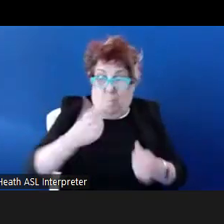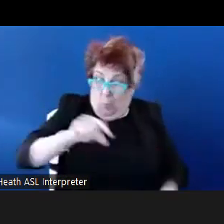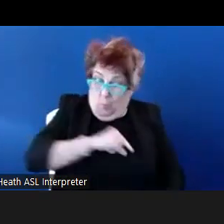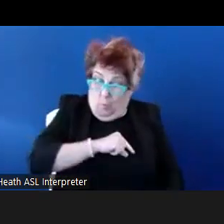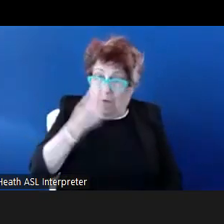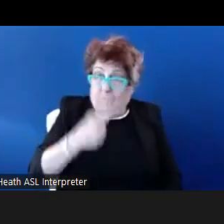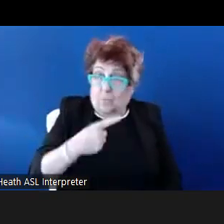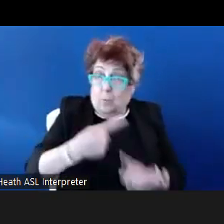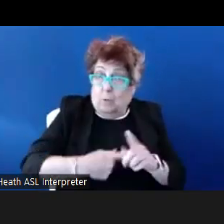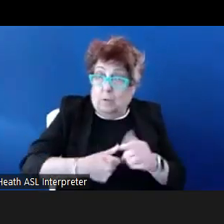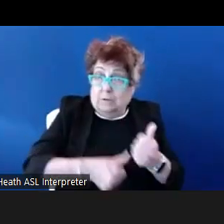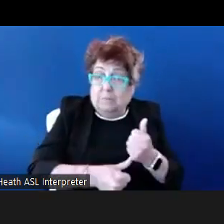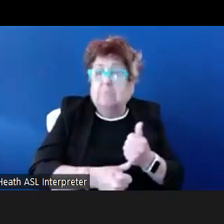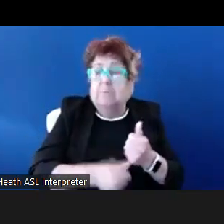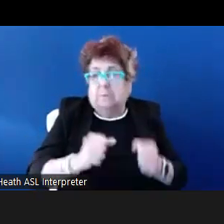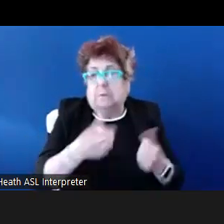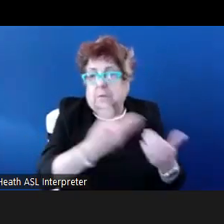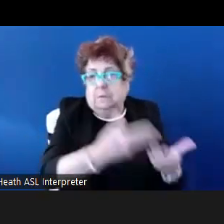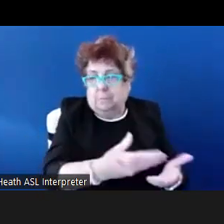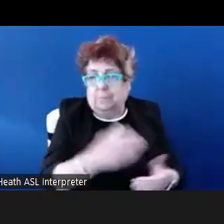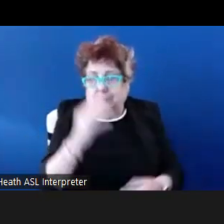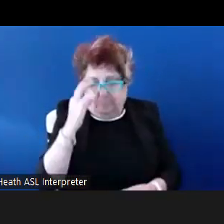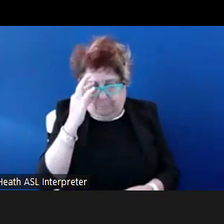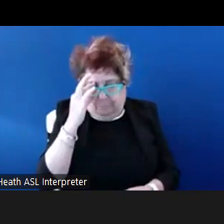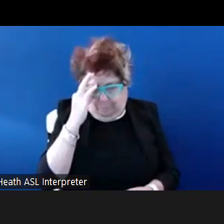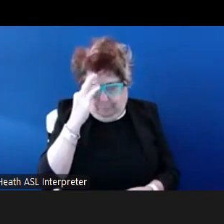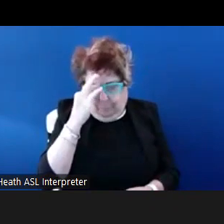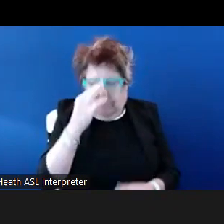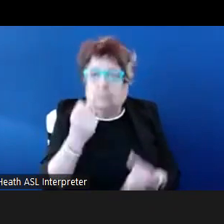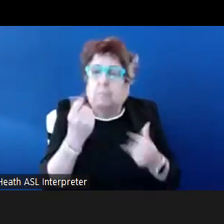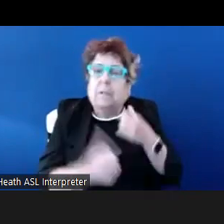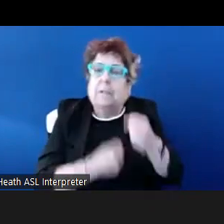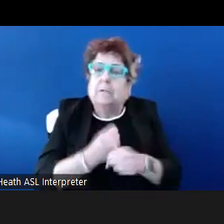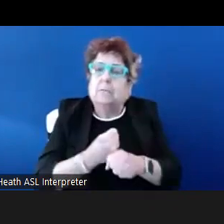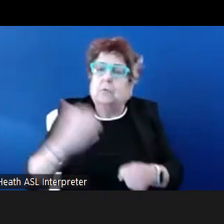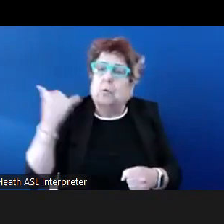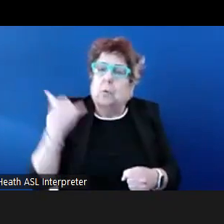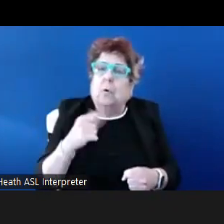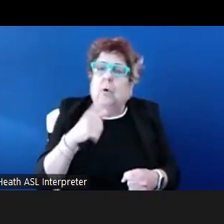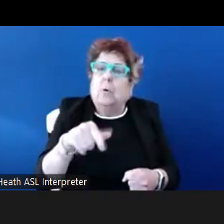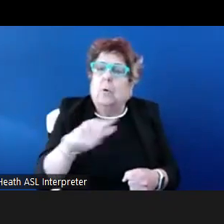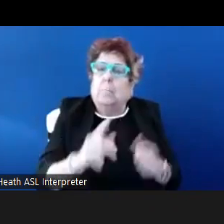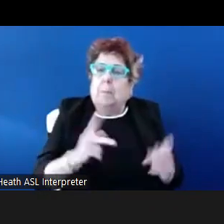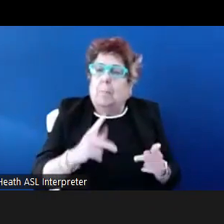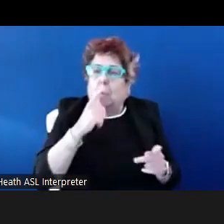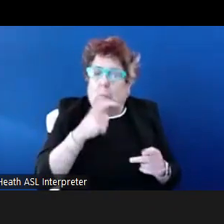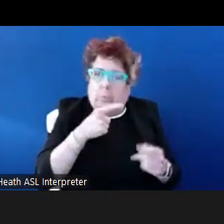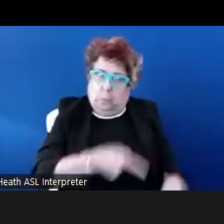many years ago, communities who were struggling to address the crisis of homelessness, their number one challenge was